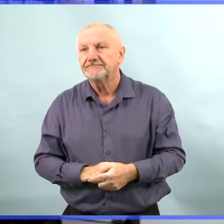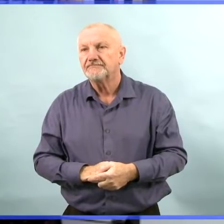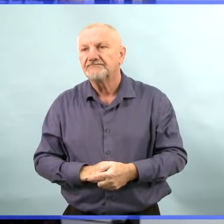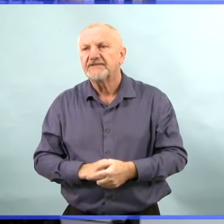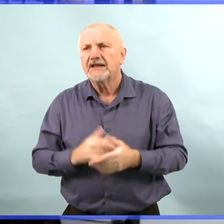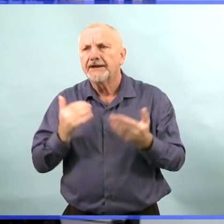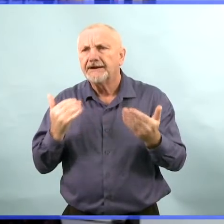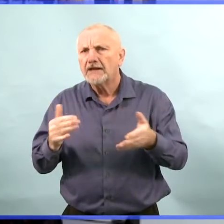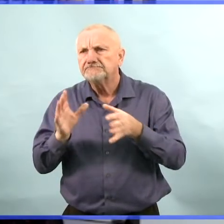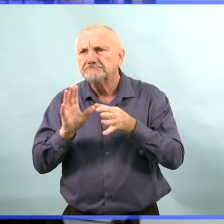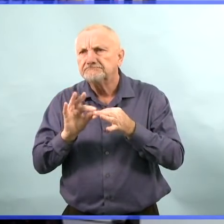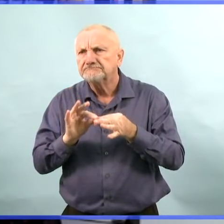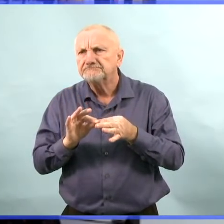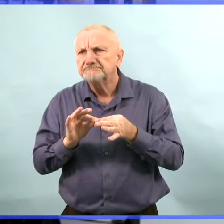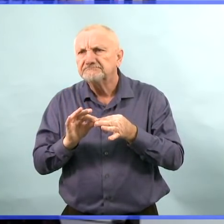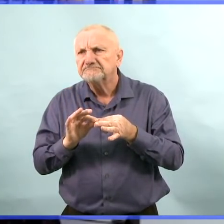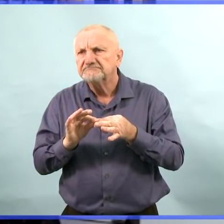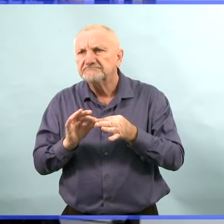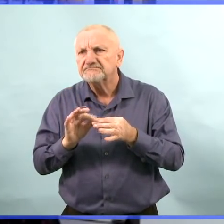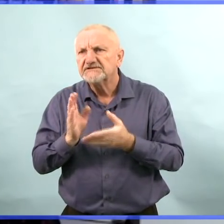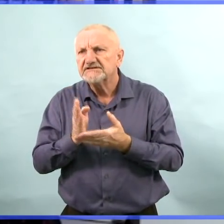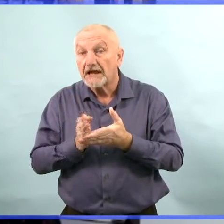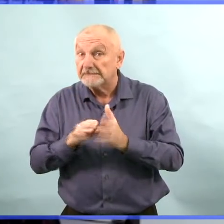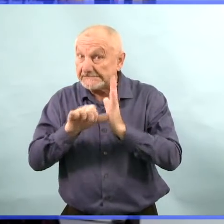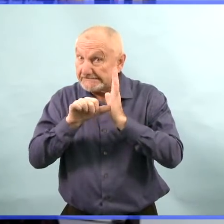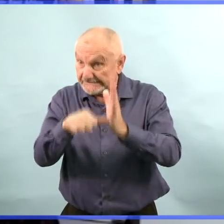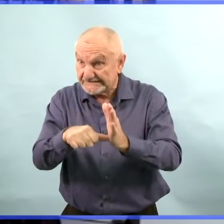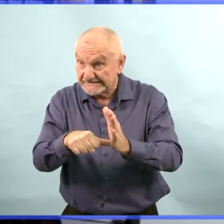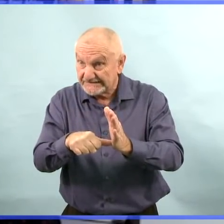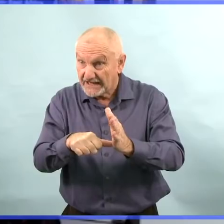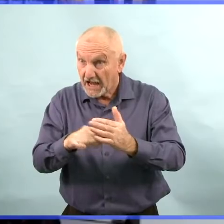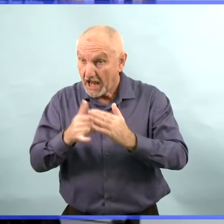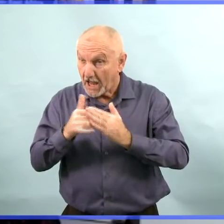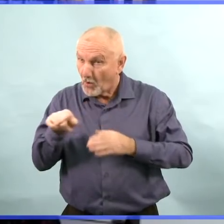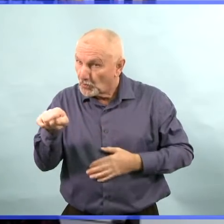parents and guardians can help make their kids vaccination day a good experience for everyone